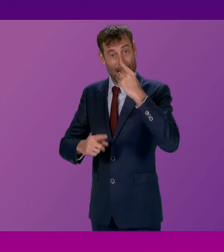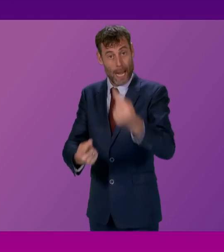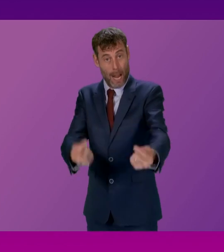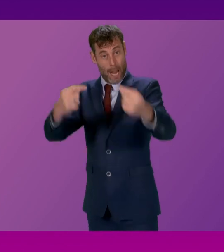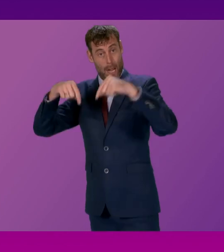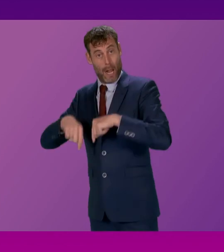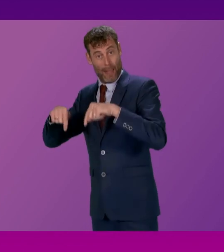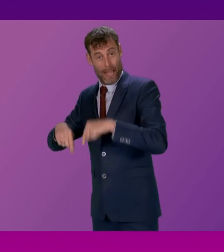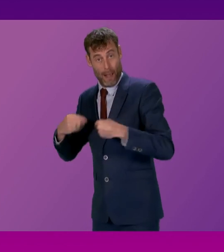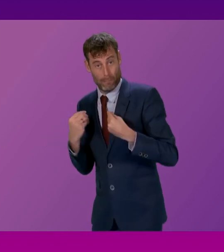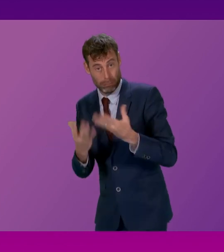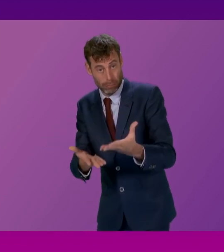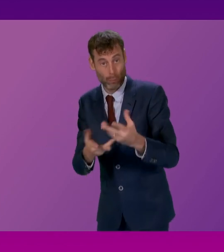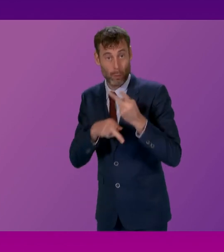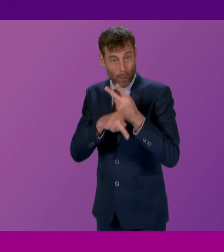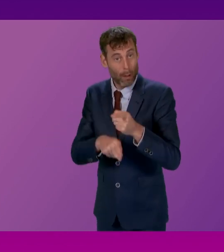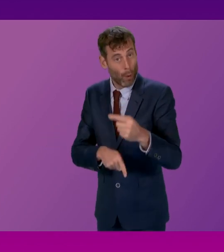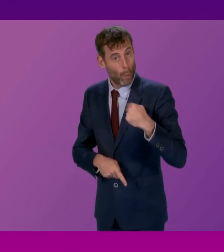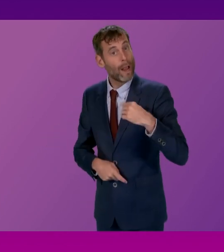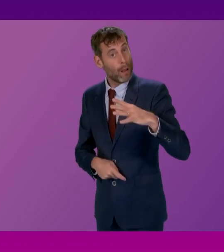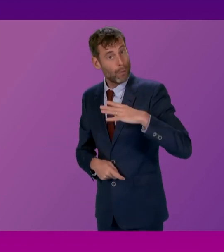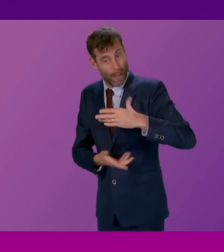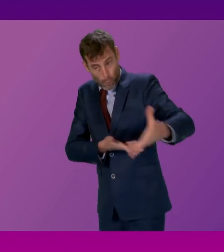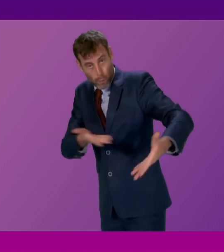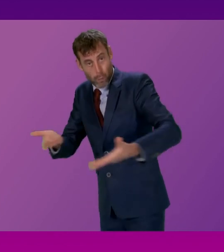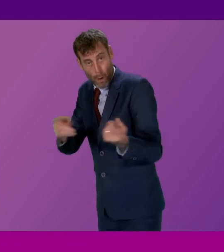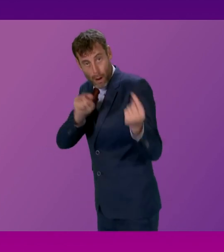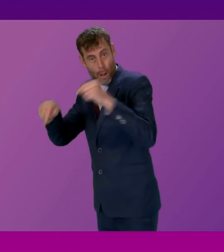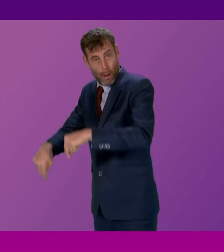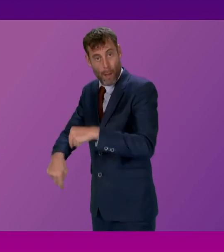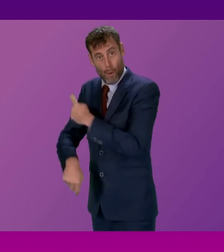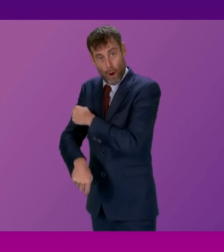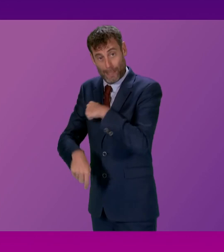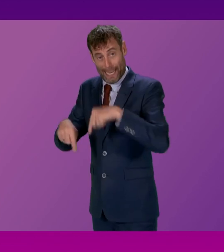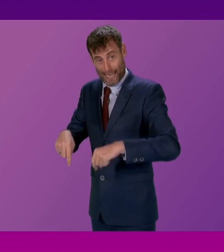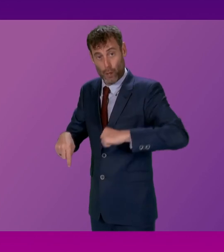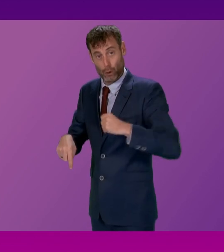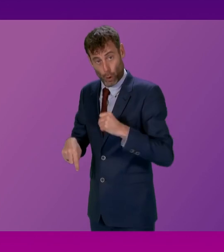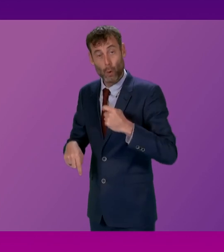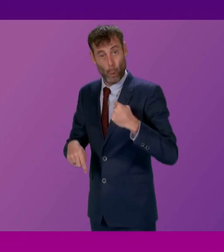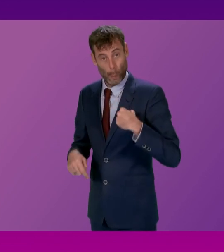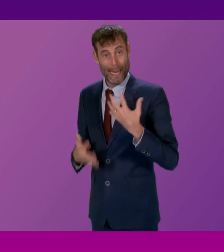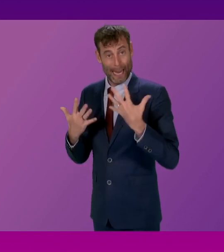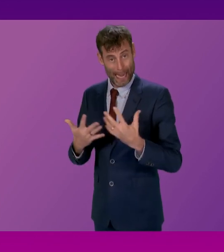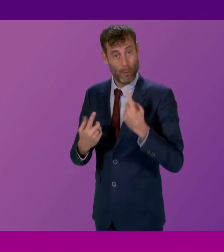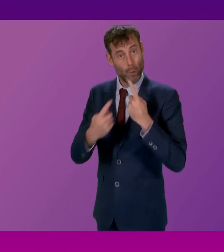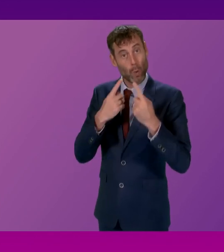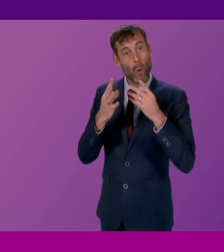is certainly prepared for that. Our officials are in regular contact with their counterparts at the UK Department of Health and Social Care.